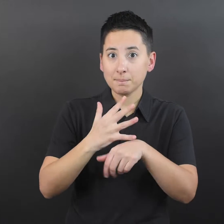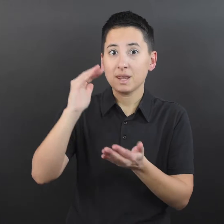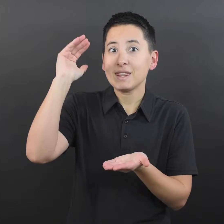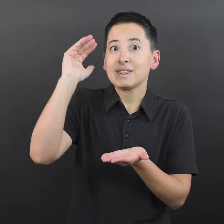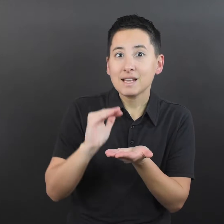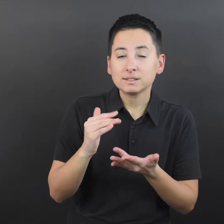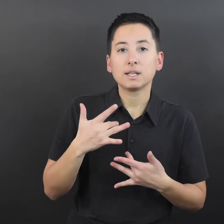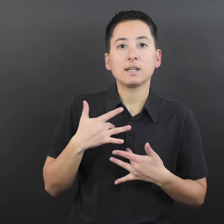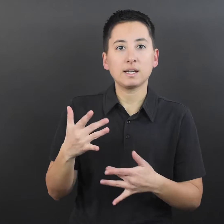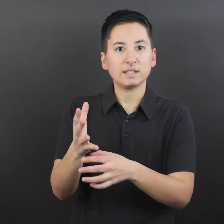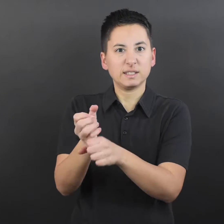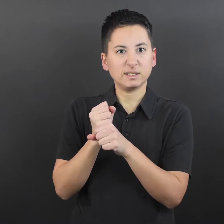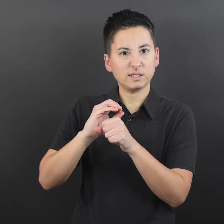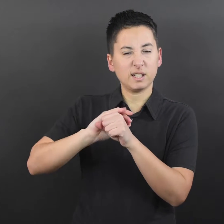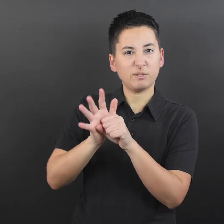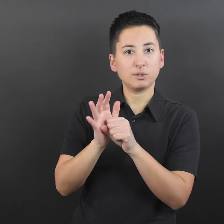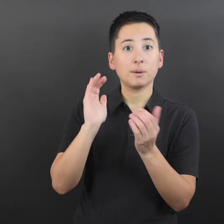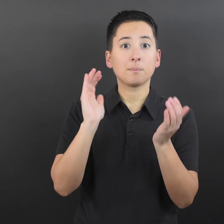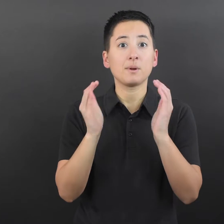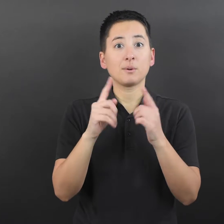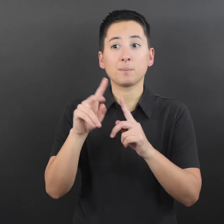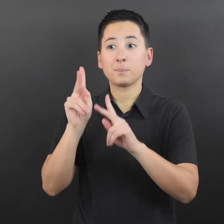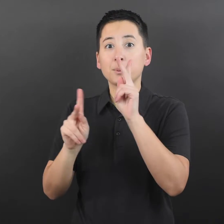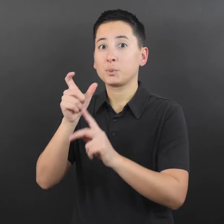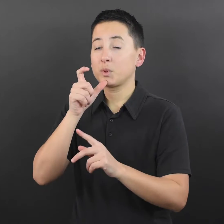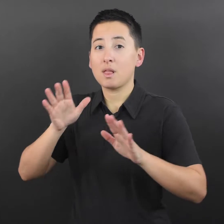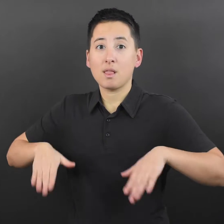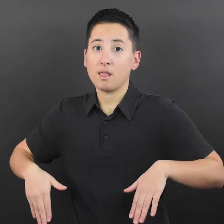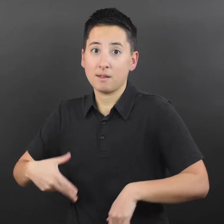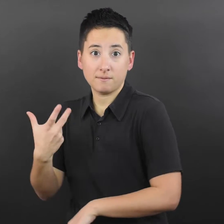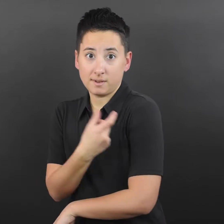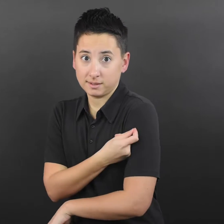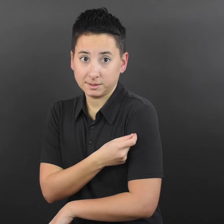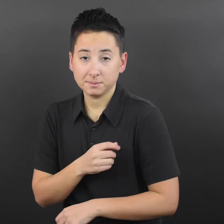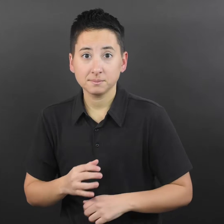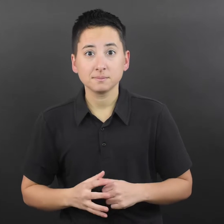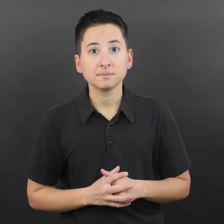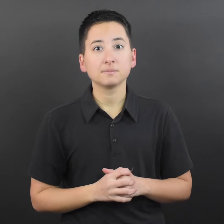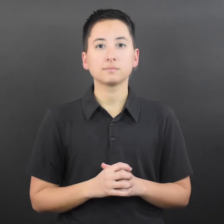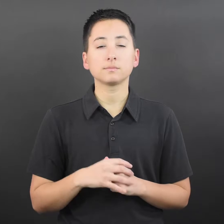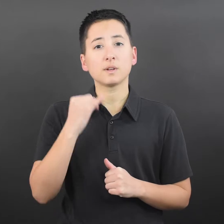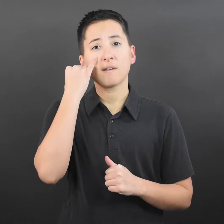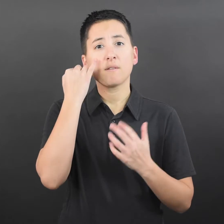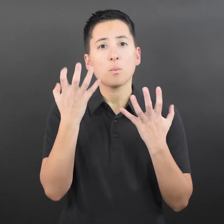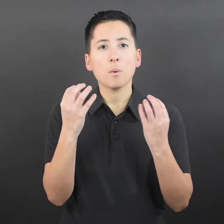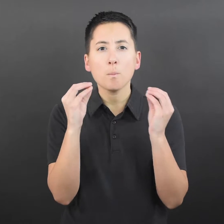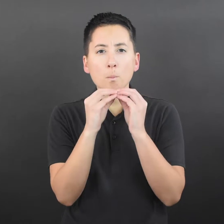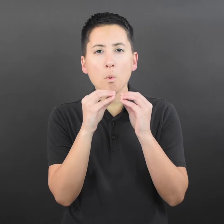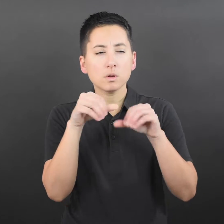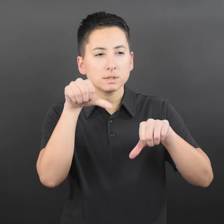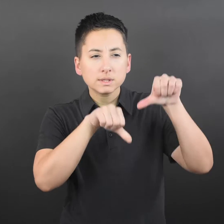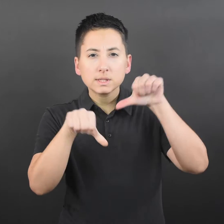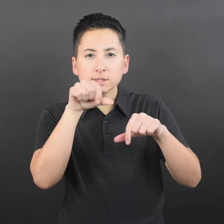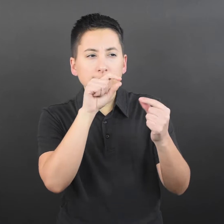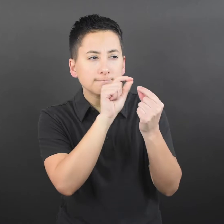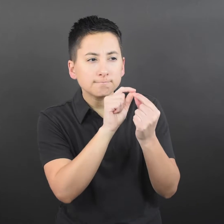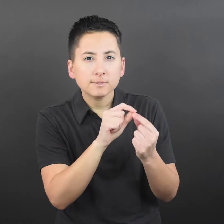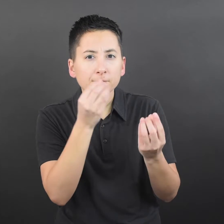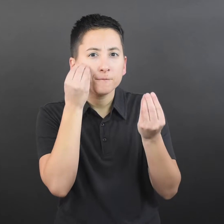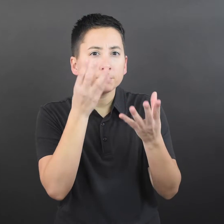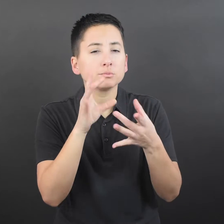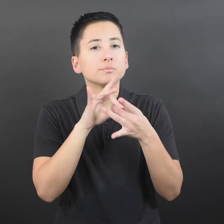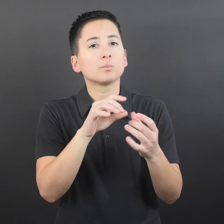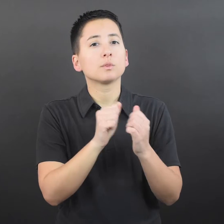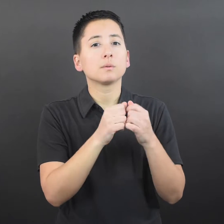get infected than unvaccinated people, infections and transmission can occur. More information